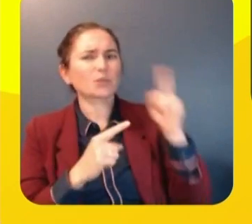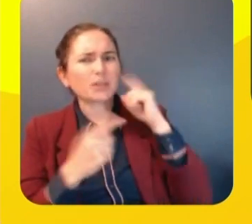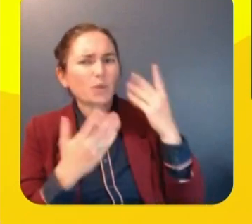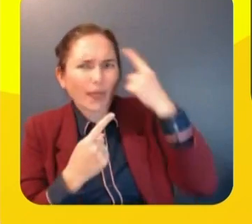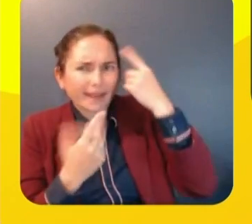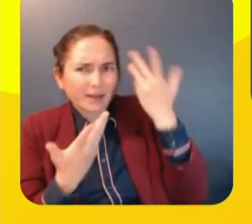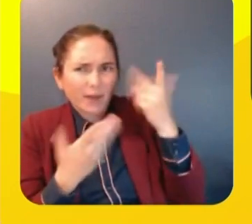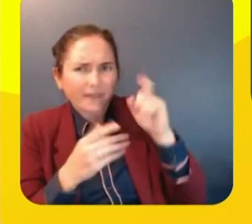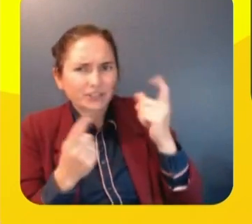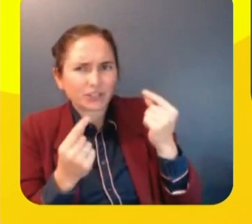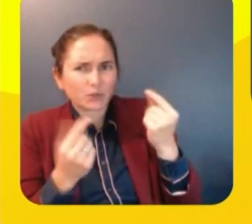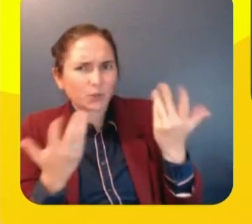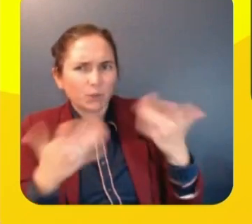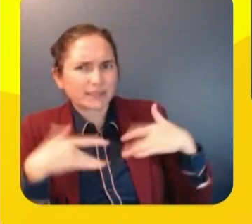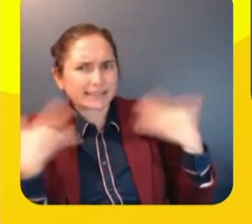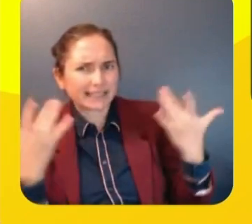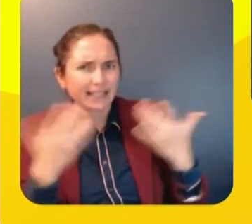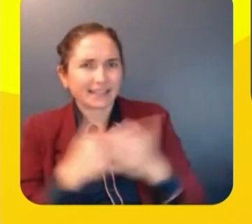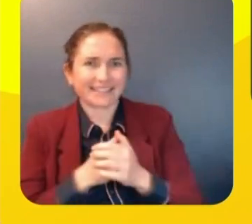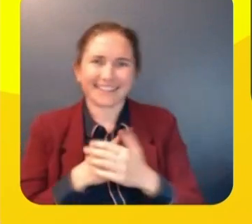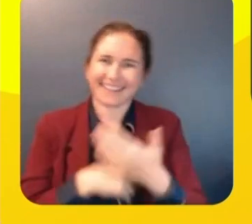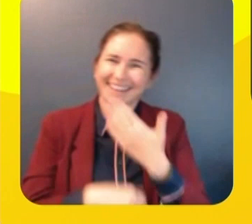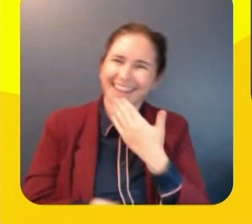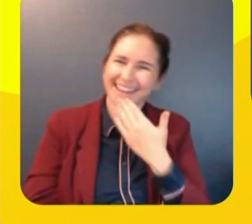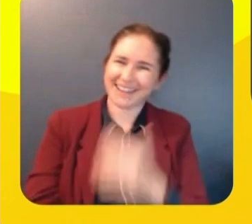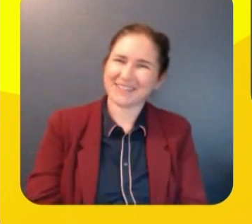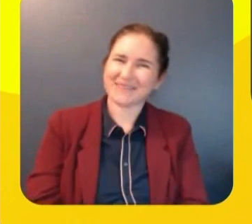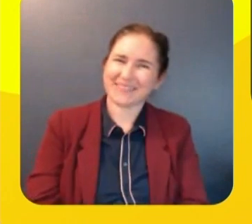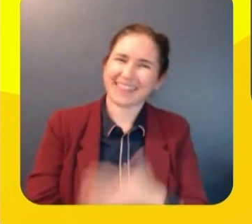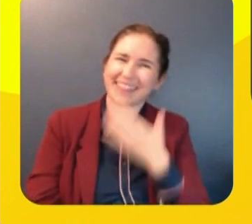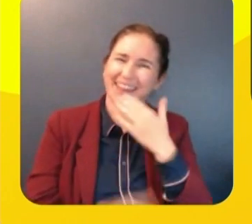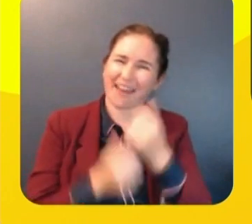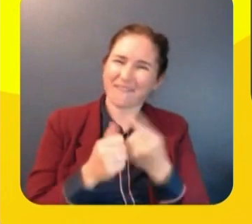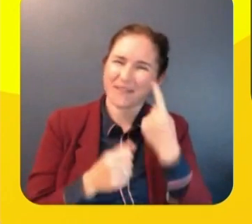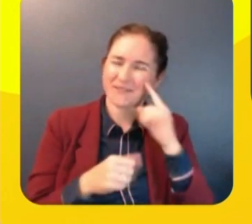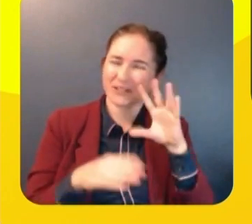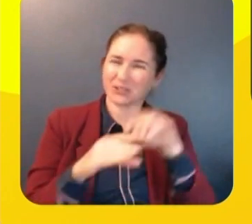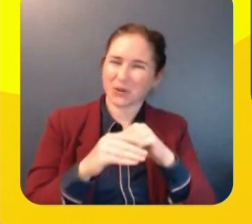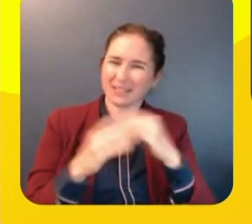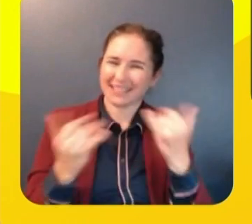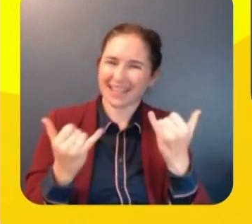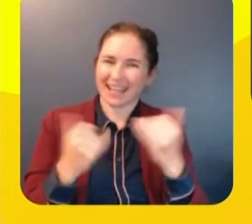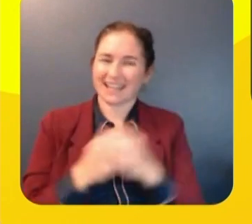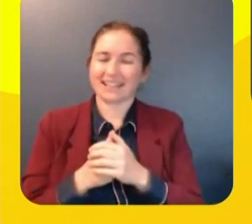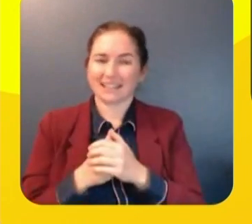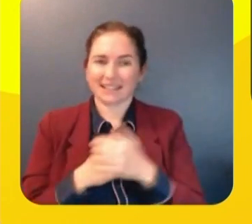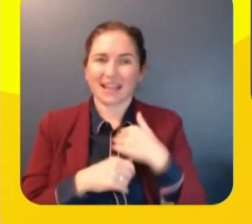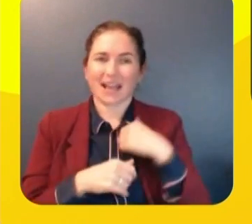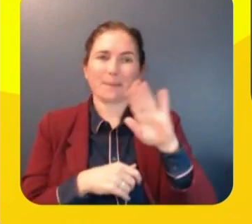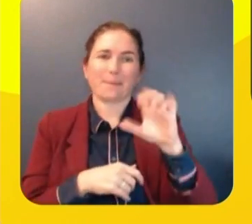What's the deal? Thanks, Oona, and thank you, everyone, for joining us. So I'm Bish Paul, he/him pronouns.